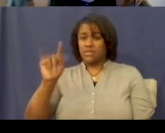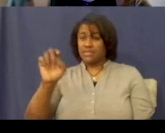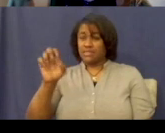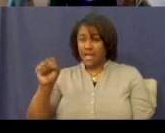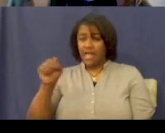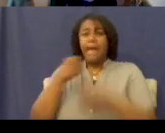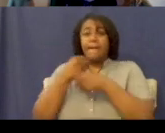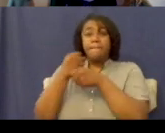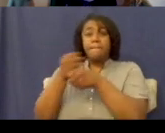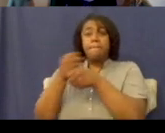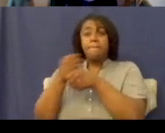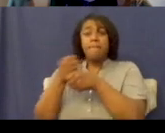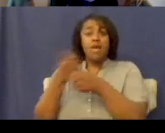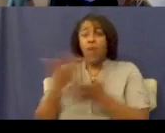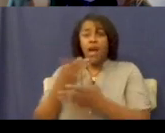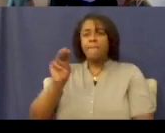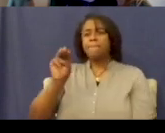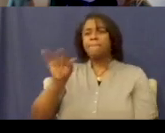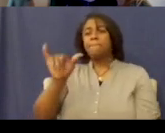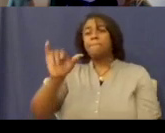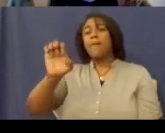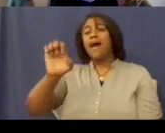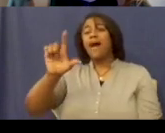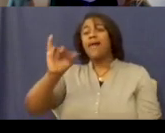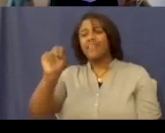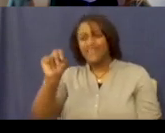And, you see the picture that's black and white